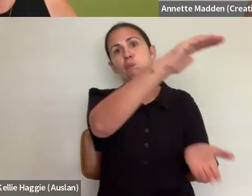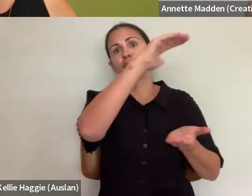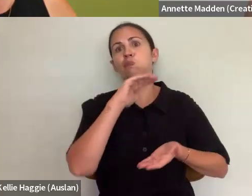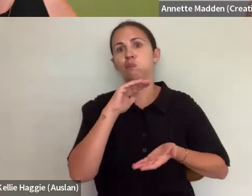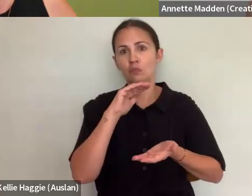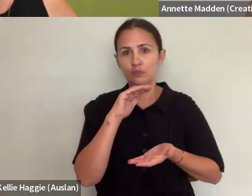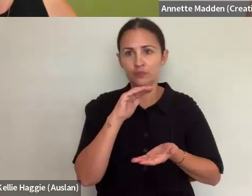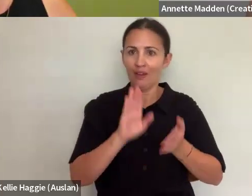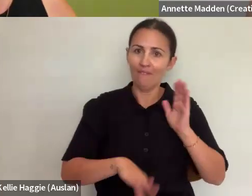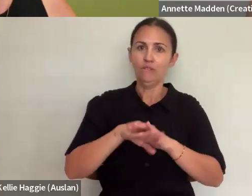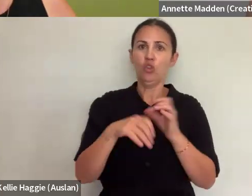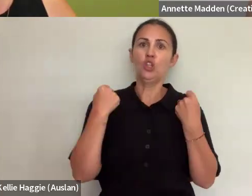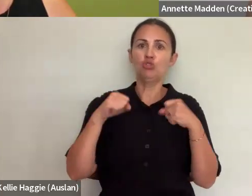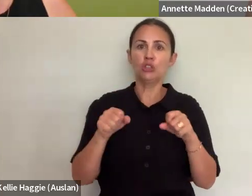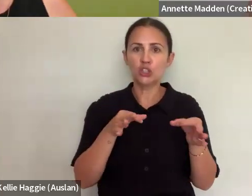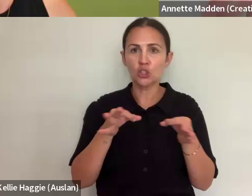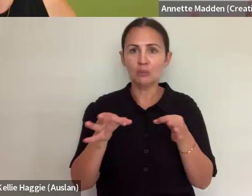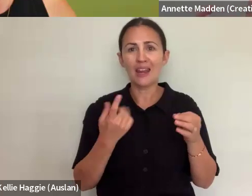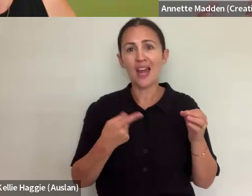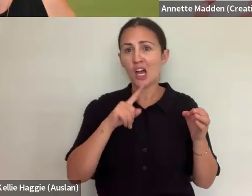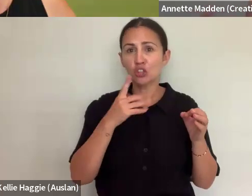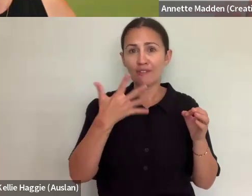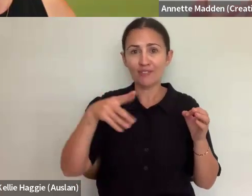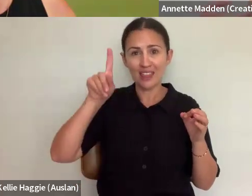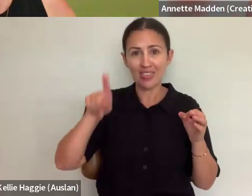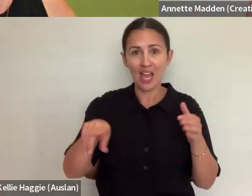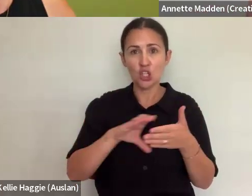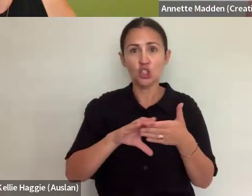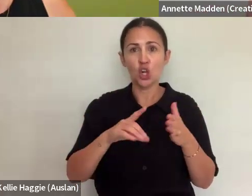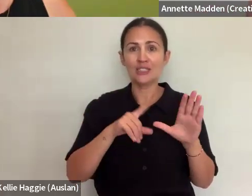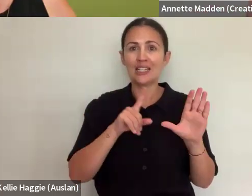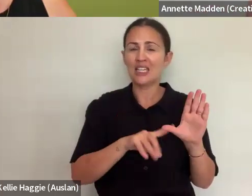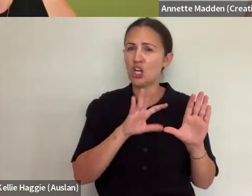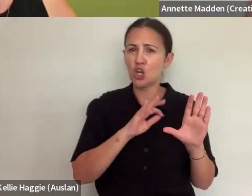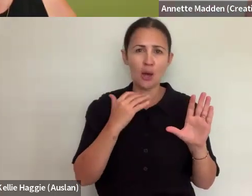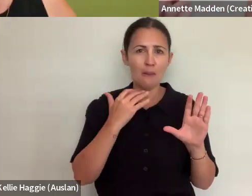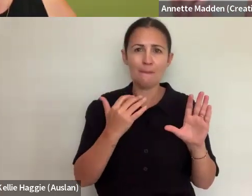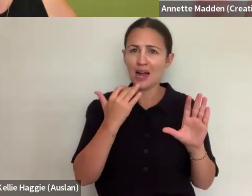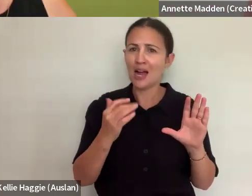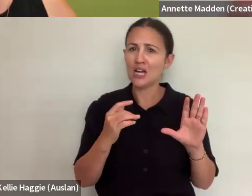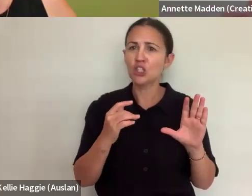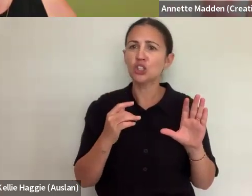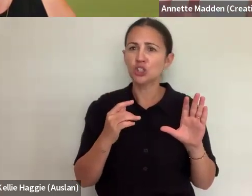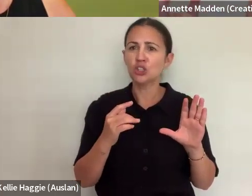But, I think that we are being careful not to expect too much